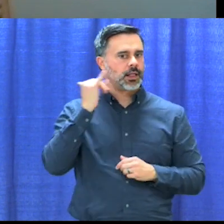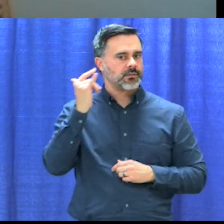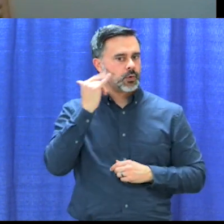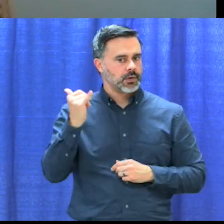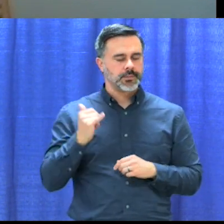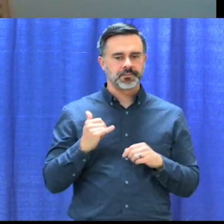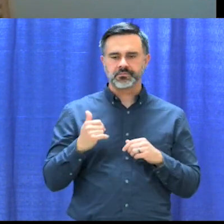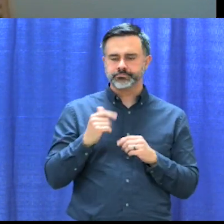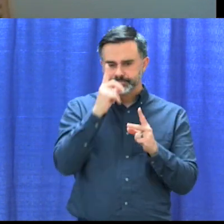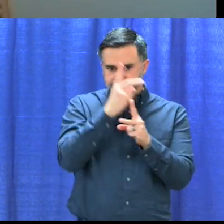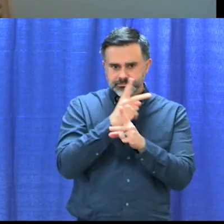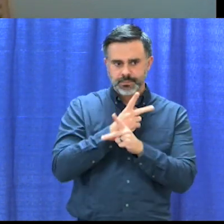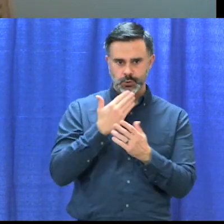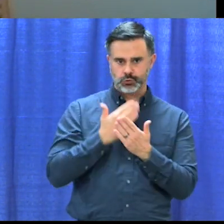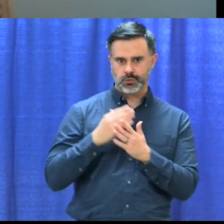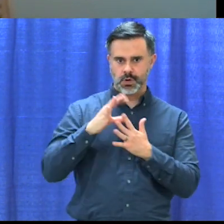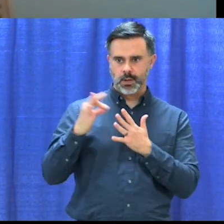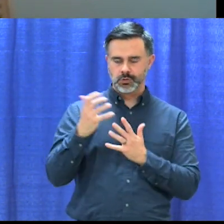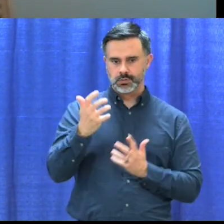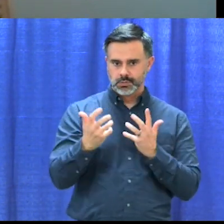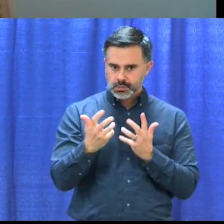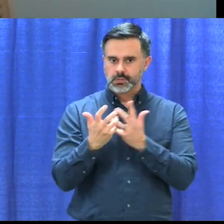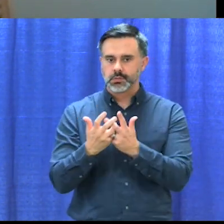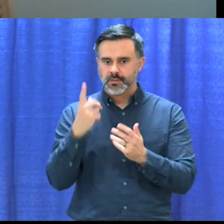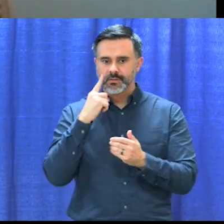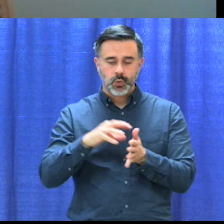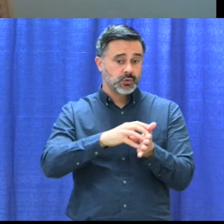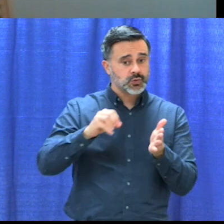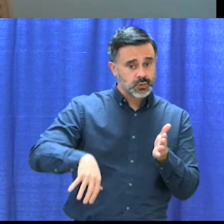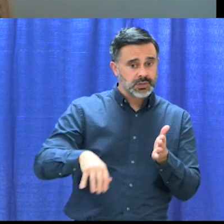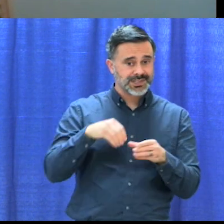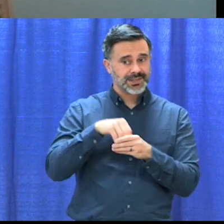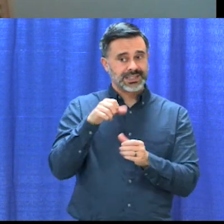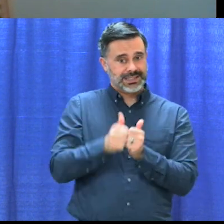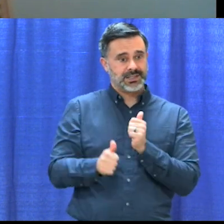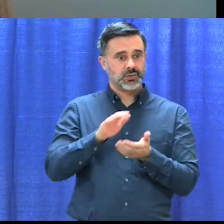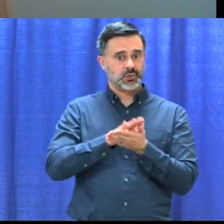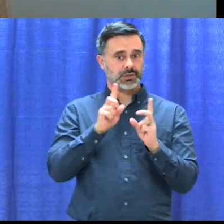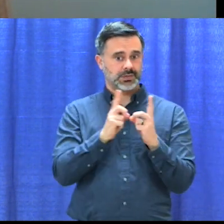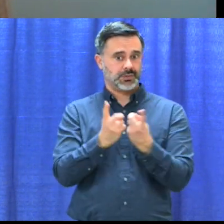options that are uniquely suited for each school district with whom are speaking.